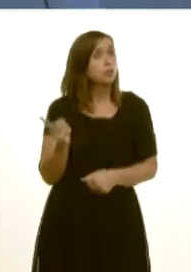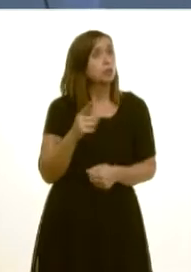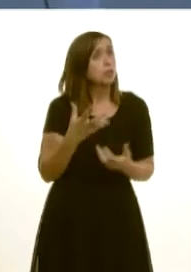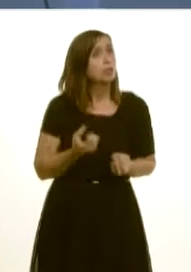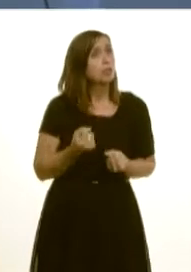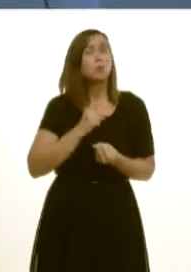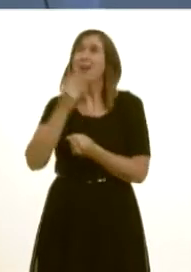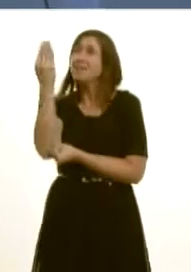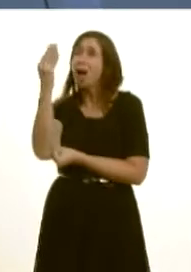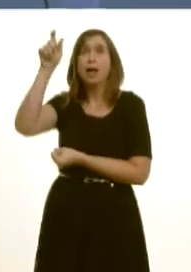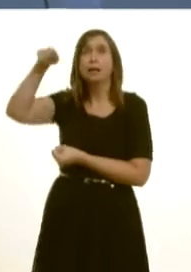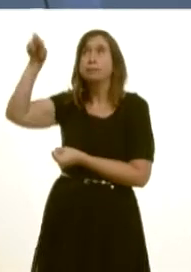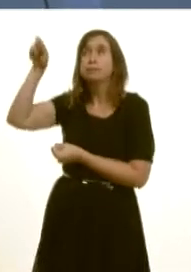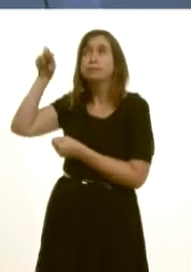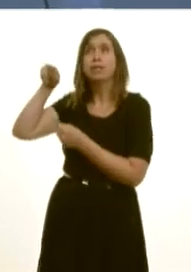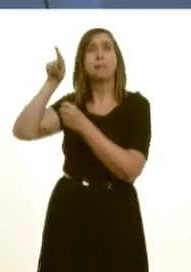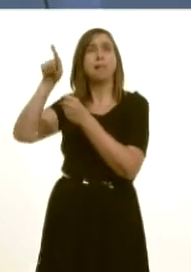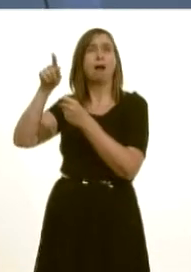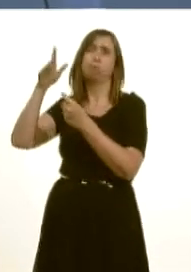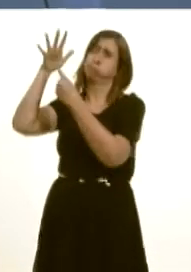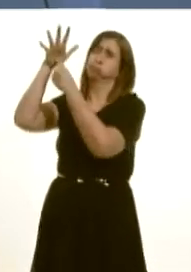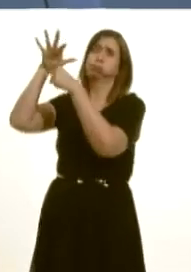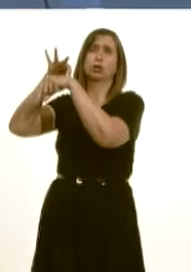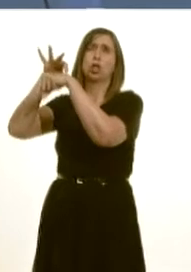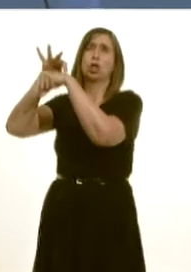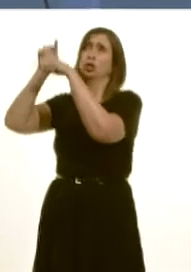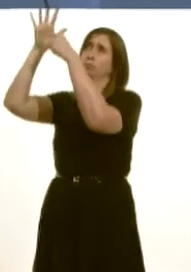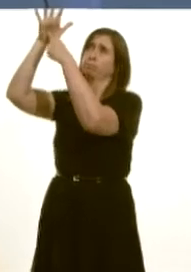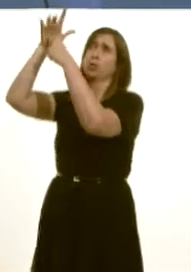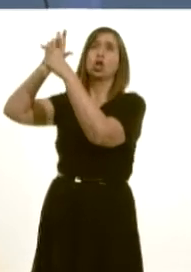signatories from the consultants committee of the BMA, right down to the junior doctors